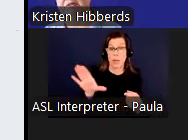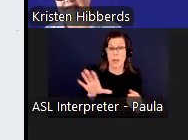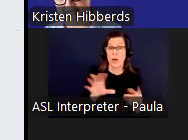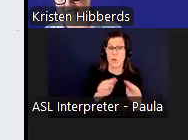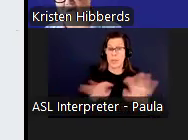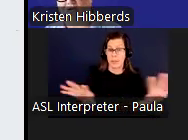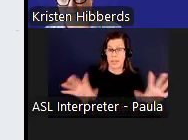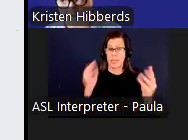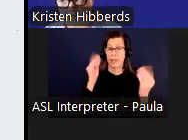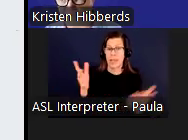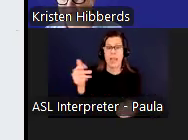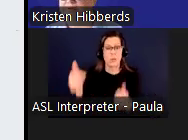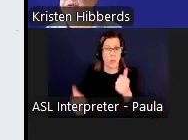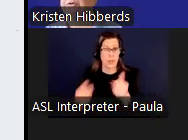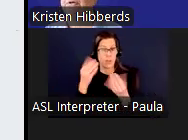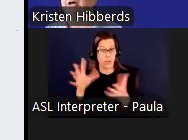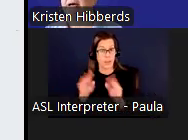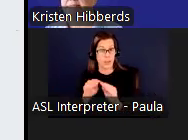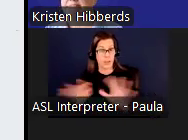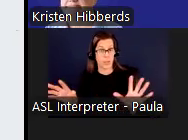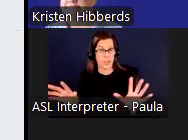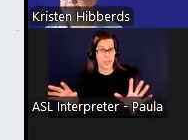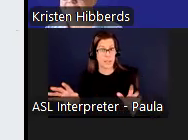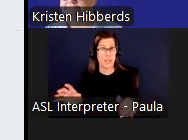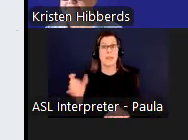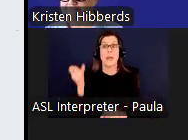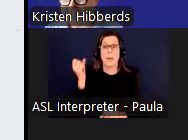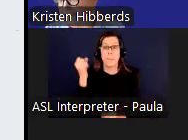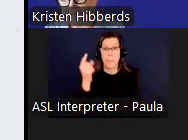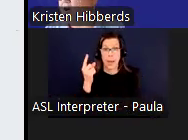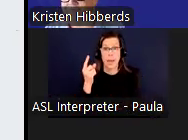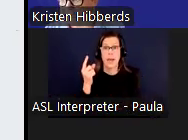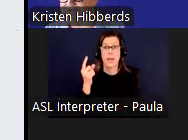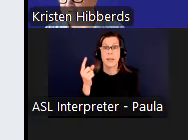information is released, although it is confidential.